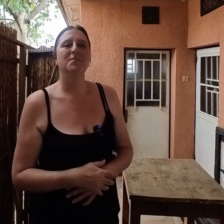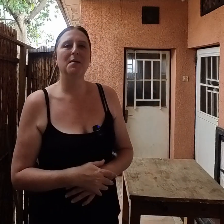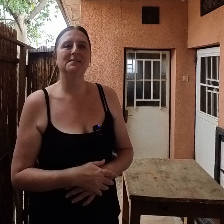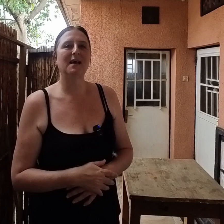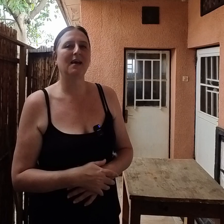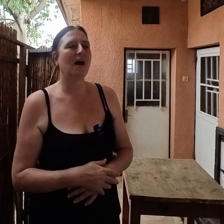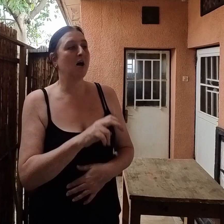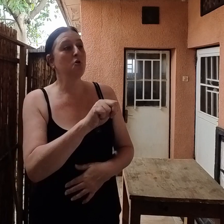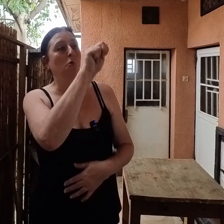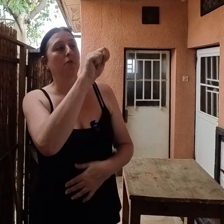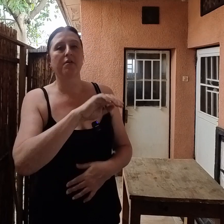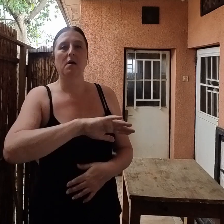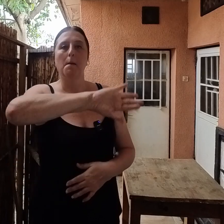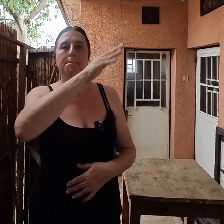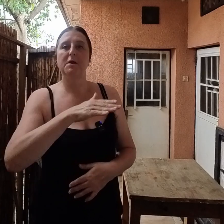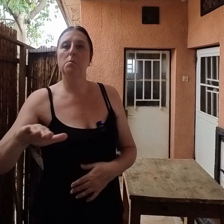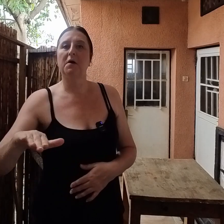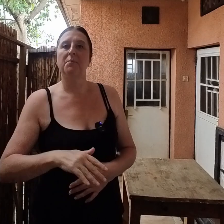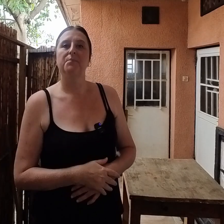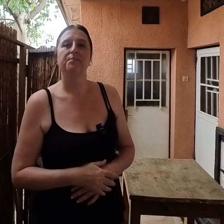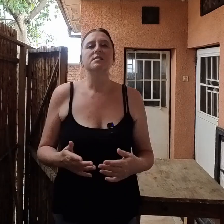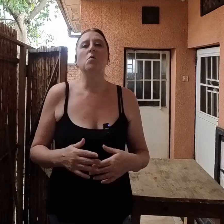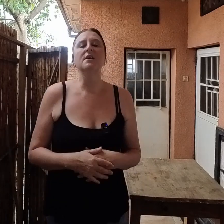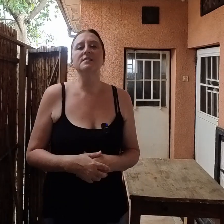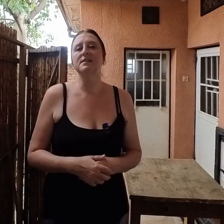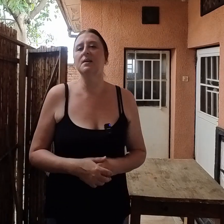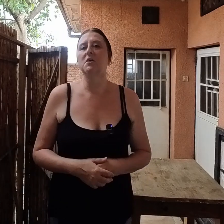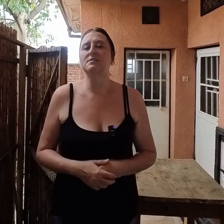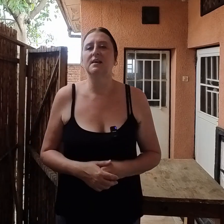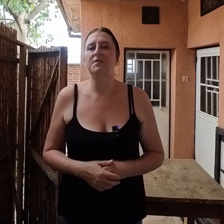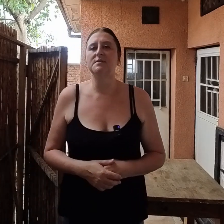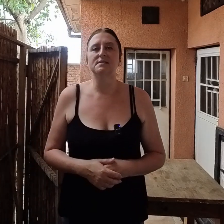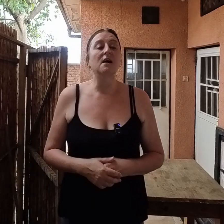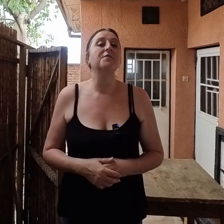and you might be saying, 'north, Byumba.' So, one other sign I'm going to give you is a sign